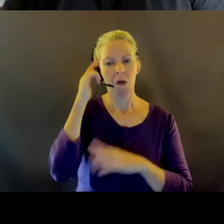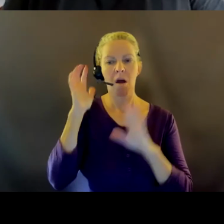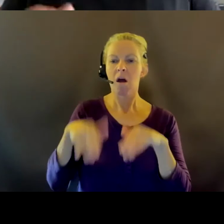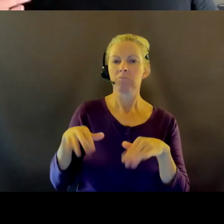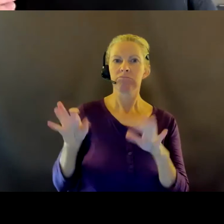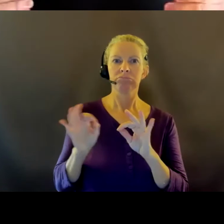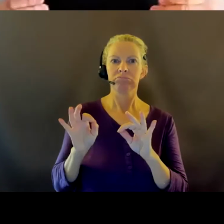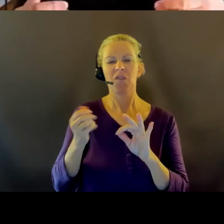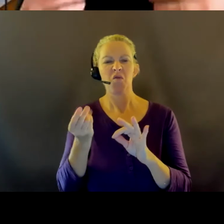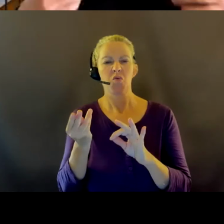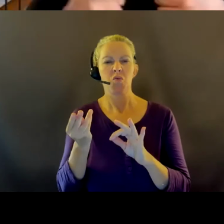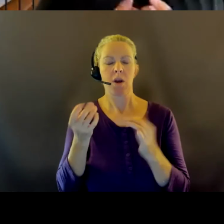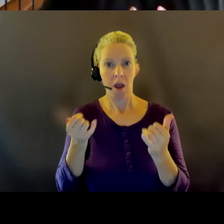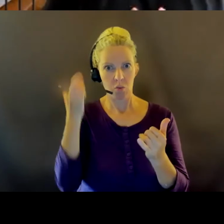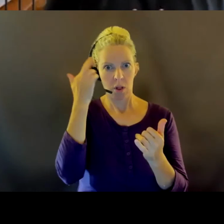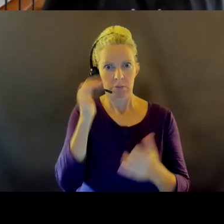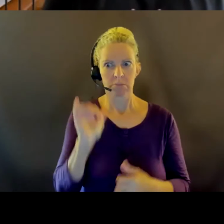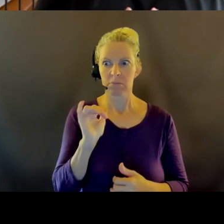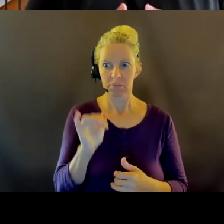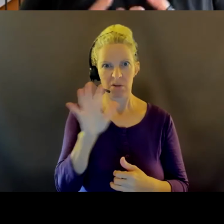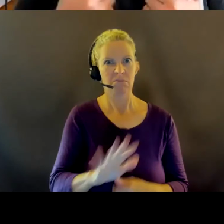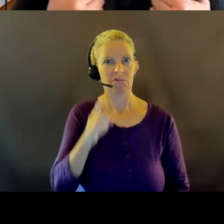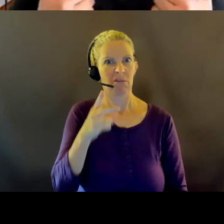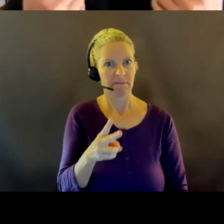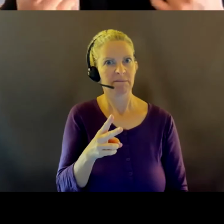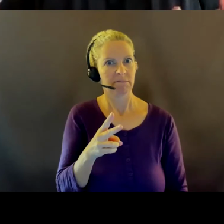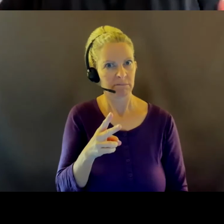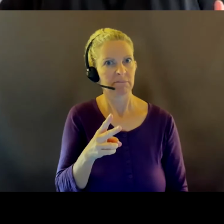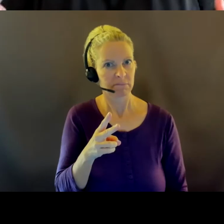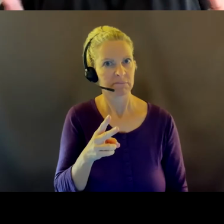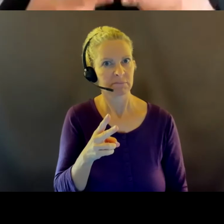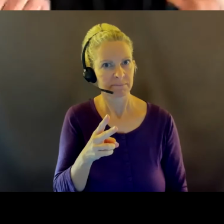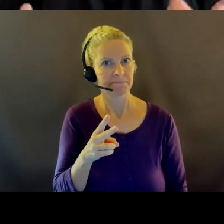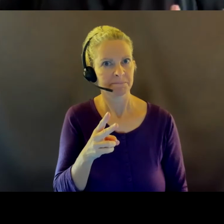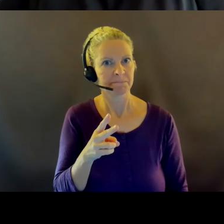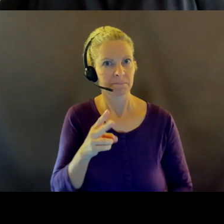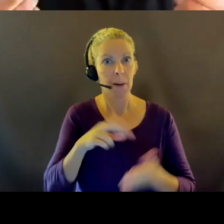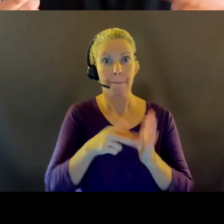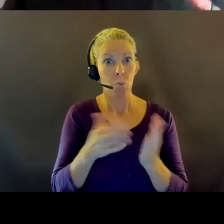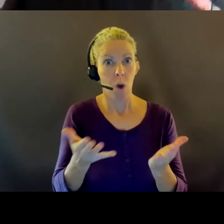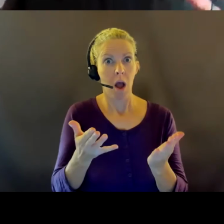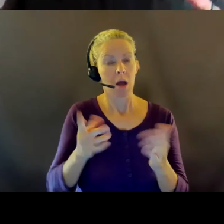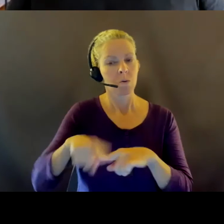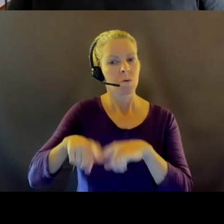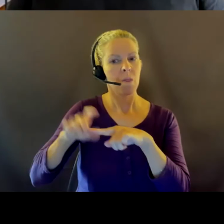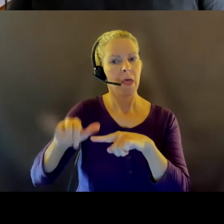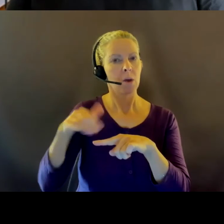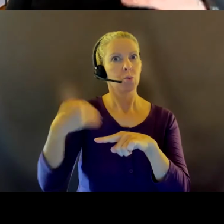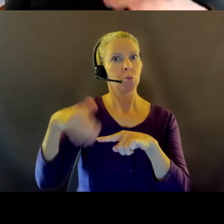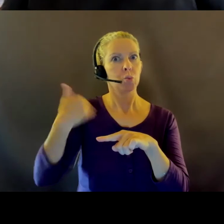My question becomes, how can we all feel included as well?